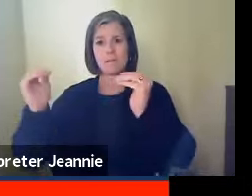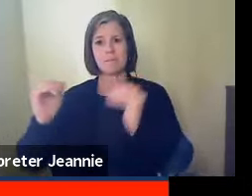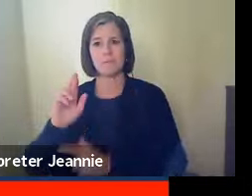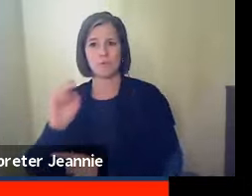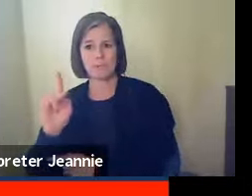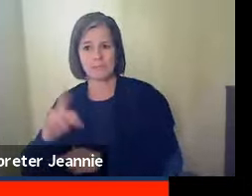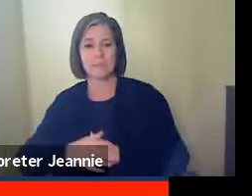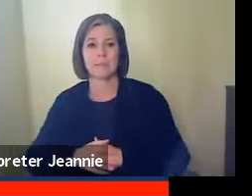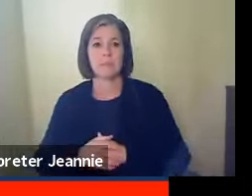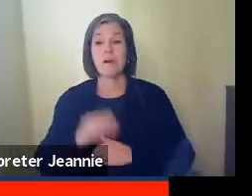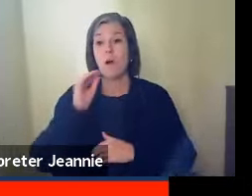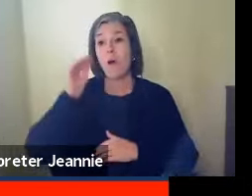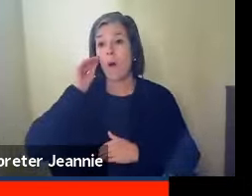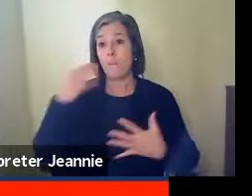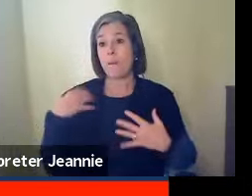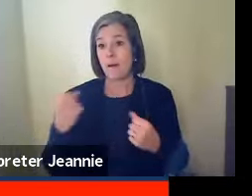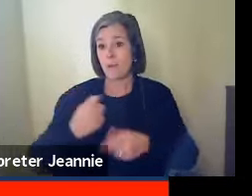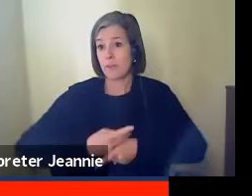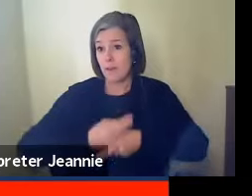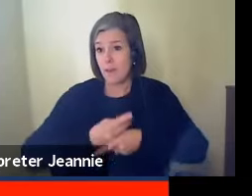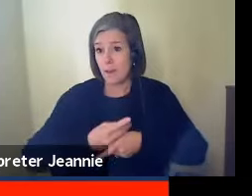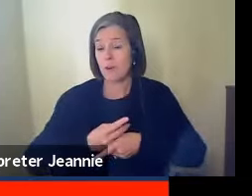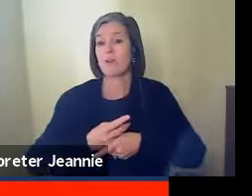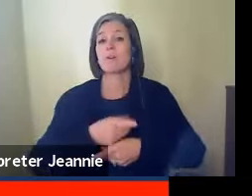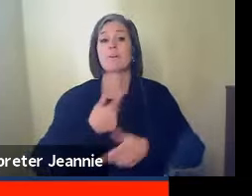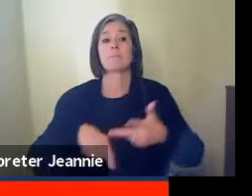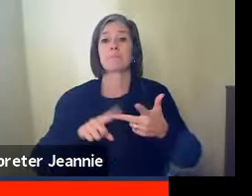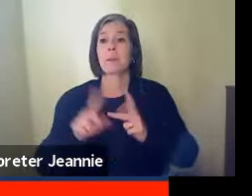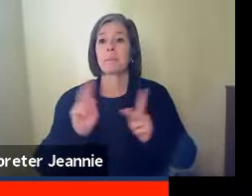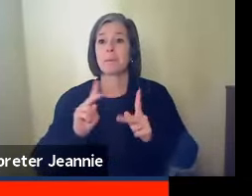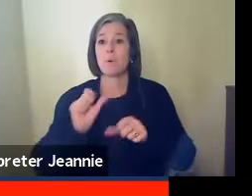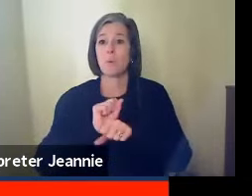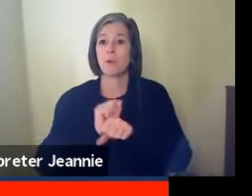home health care services, people who are working the COVID-19 mass testing sites.